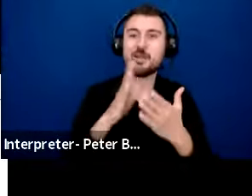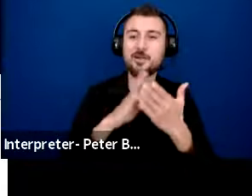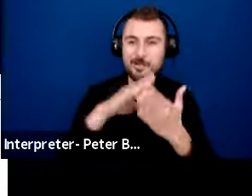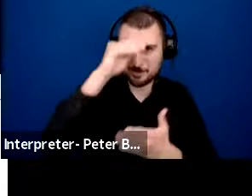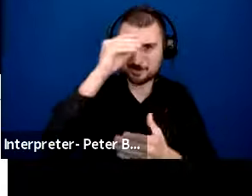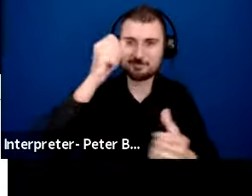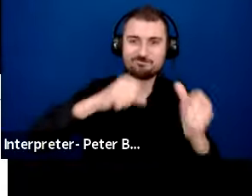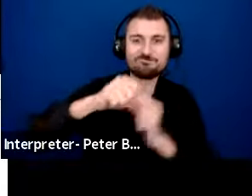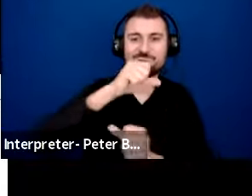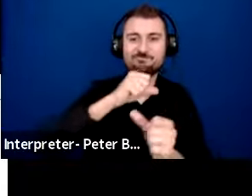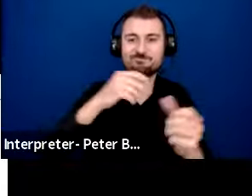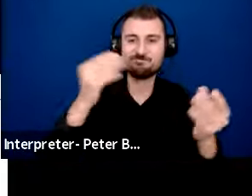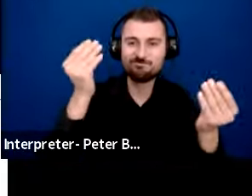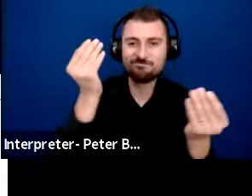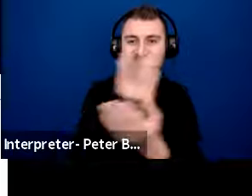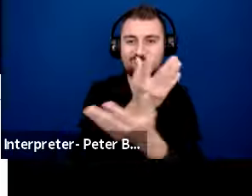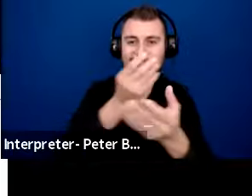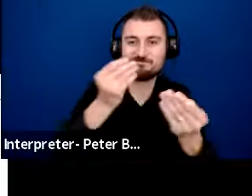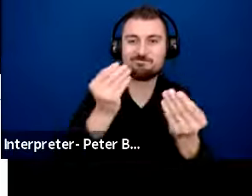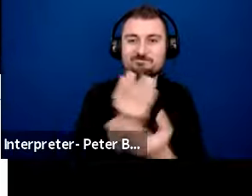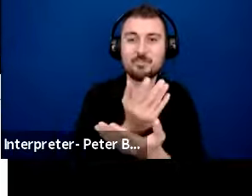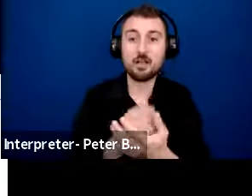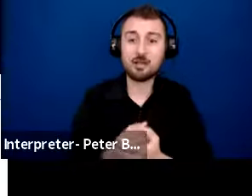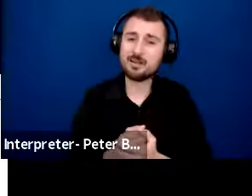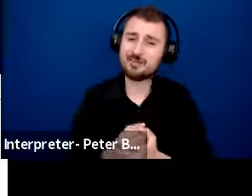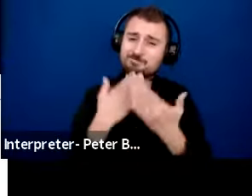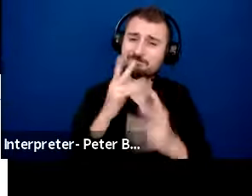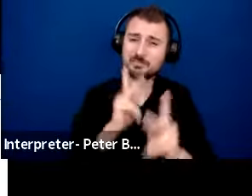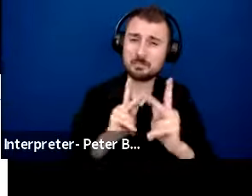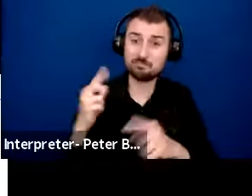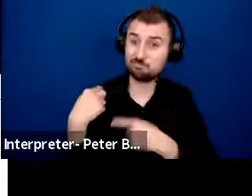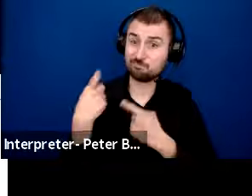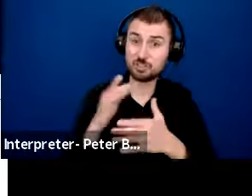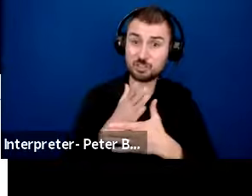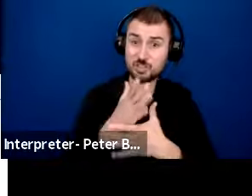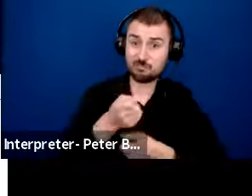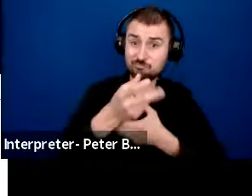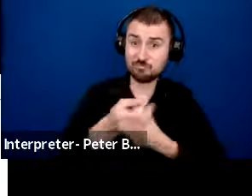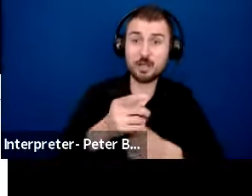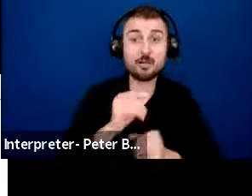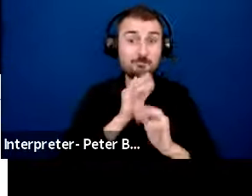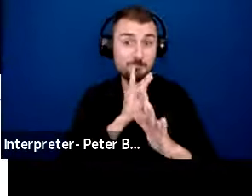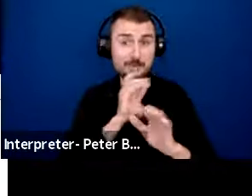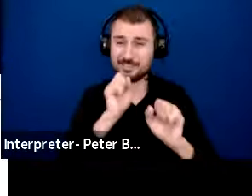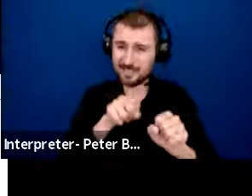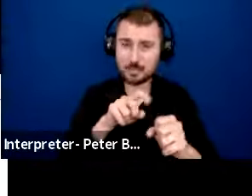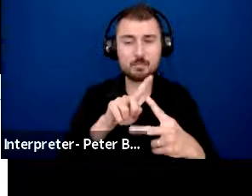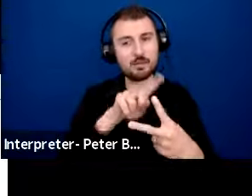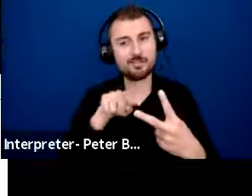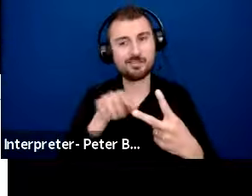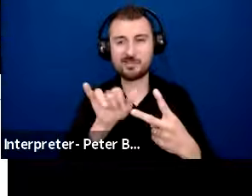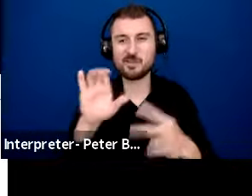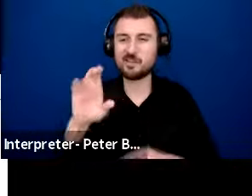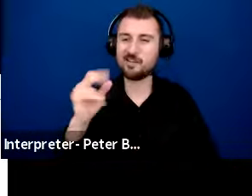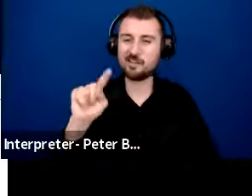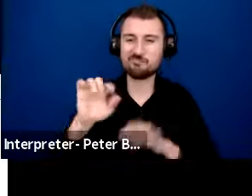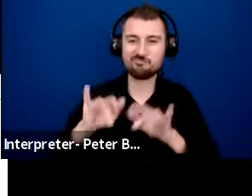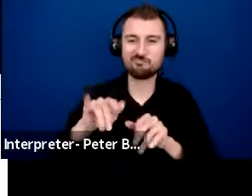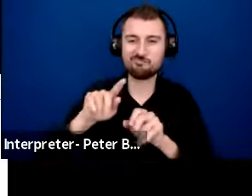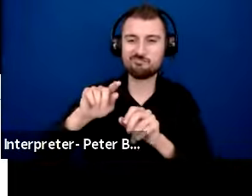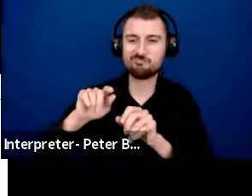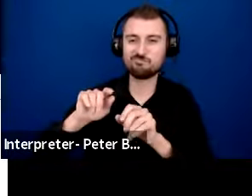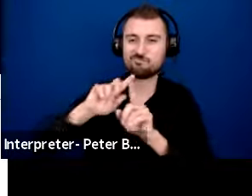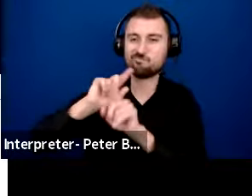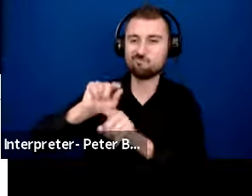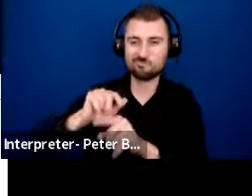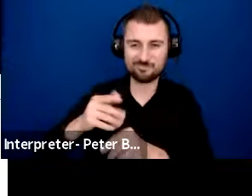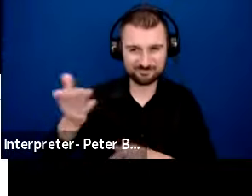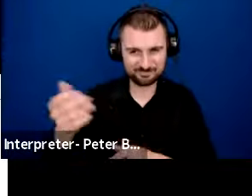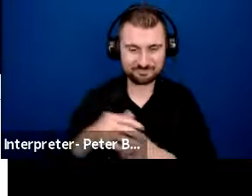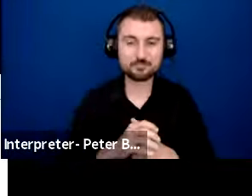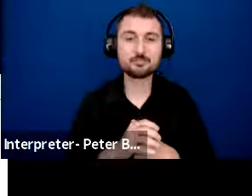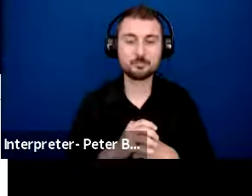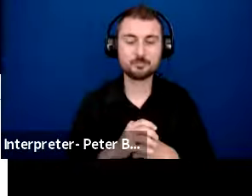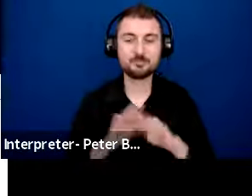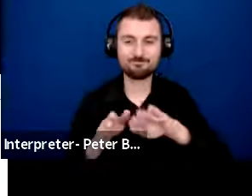This is all a collaborative classes and practice. And you know we all can share and learn from each other.